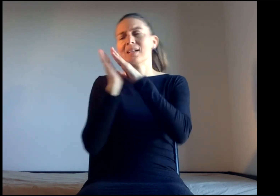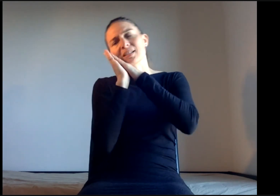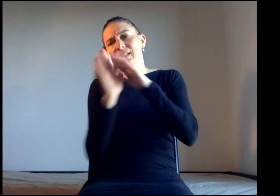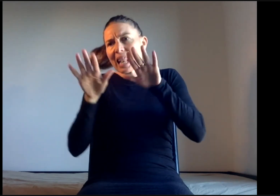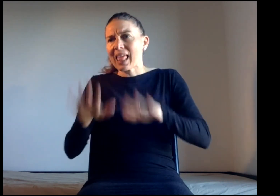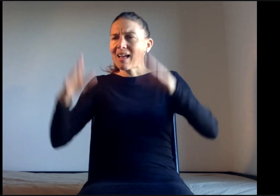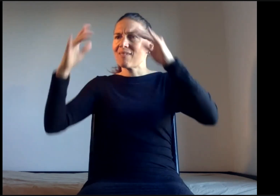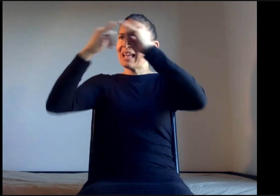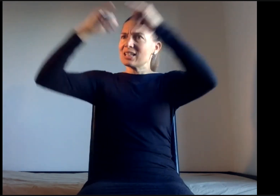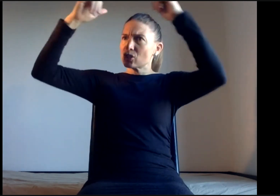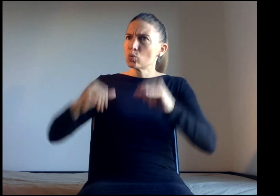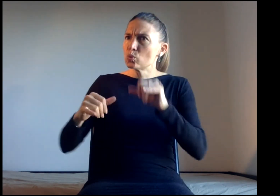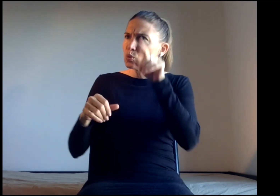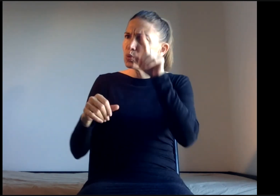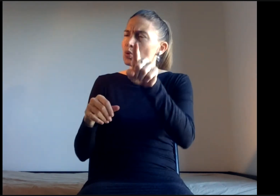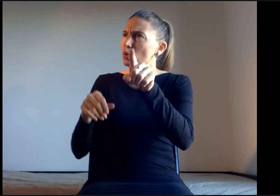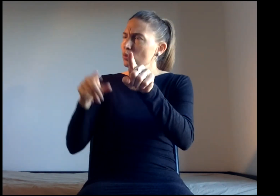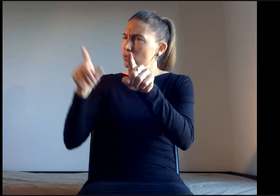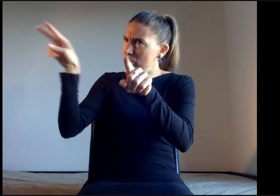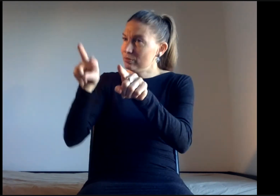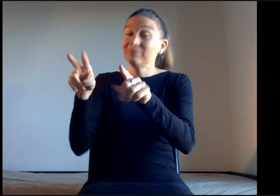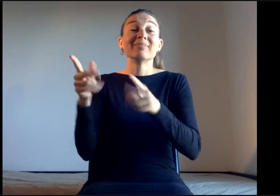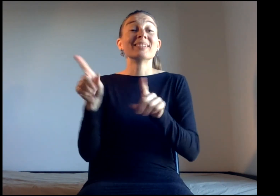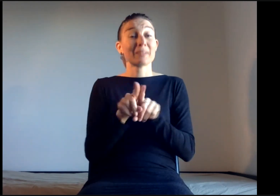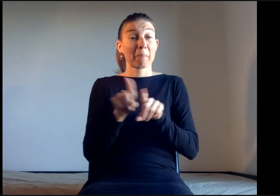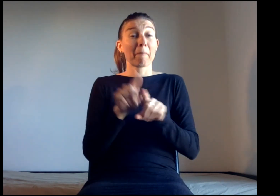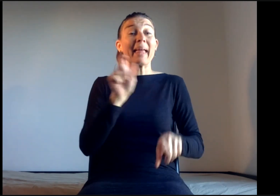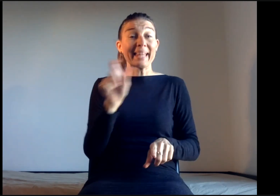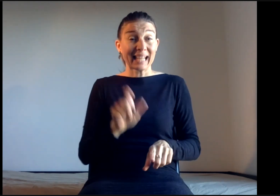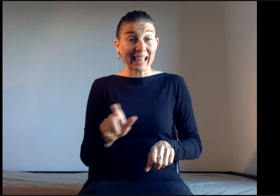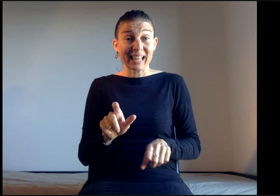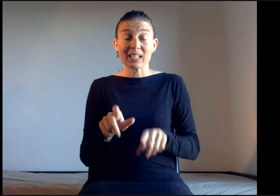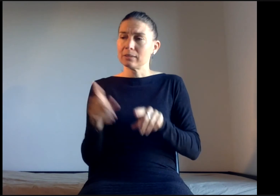The same in Italy and in many other countries.